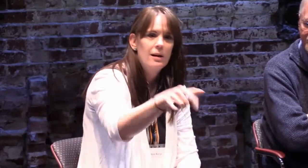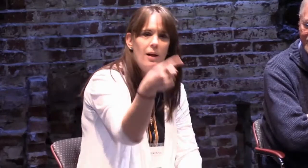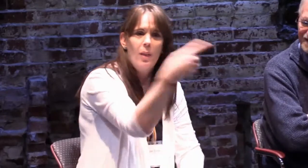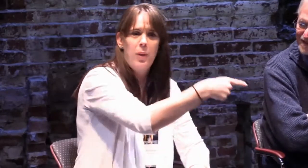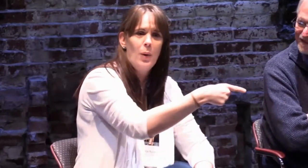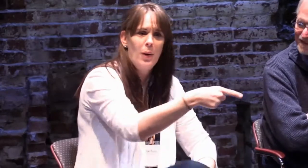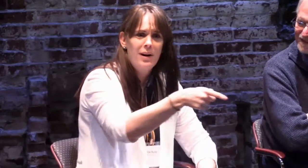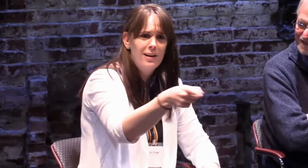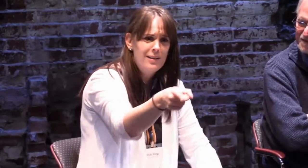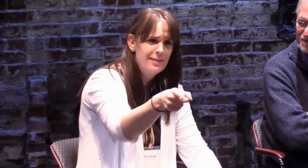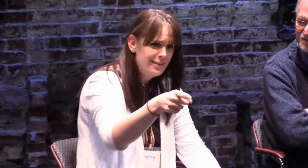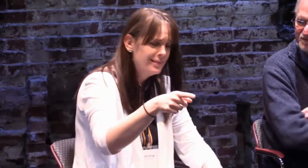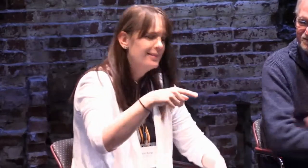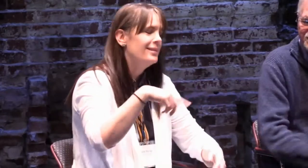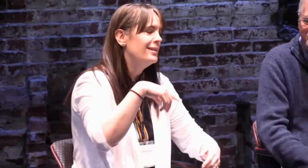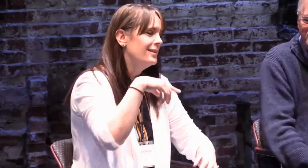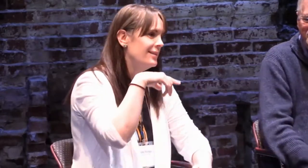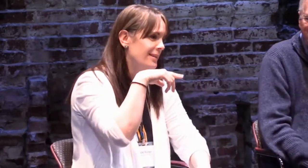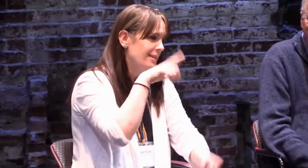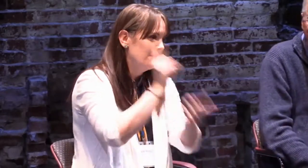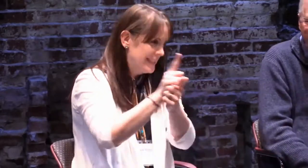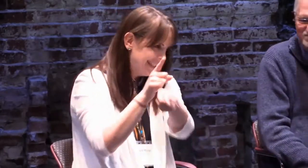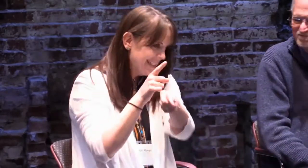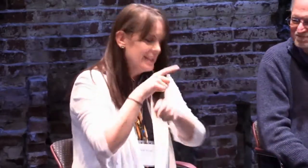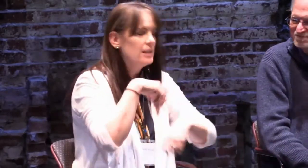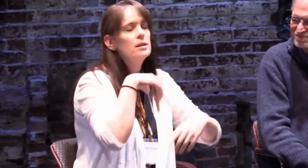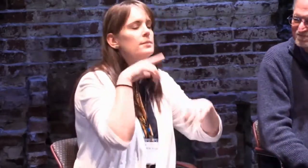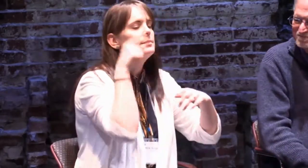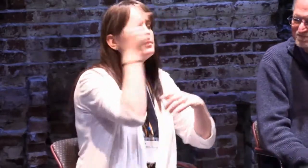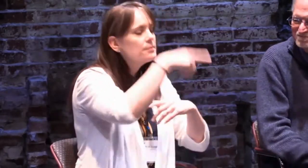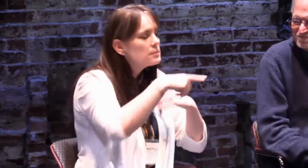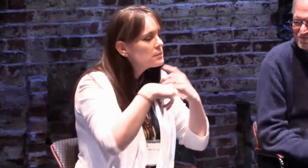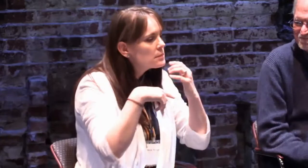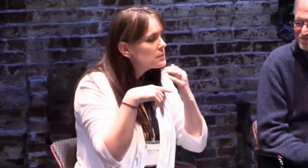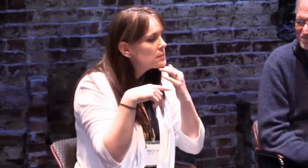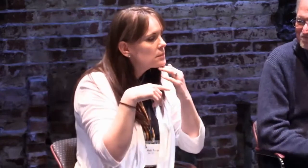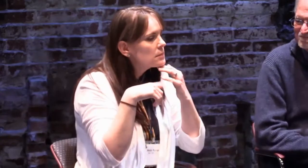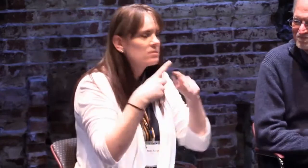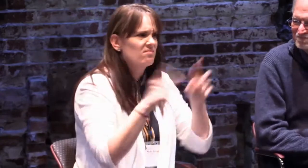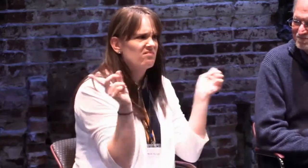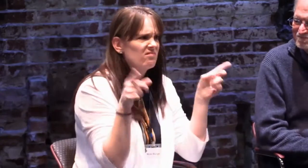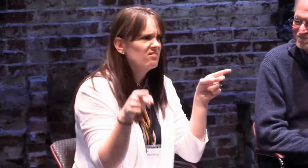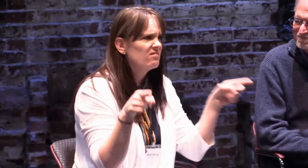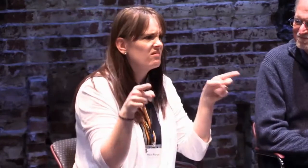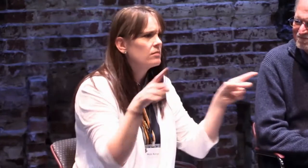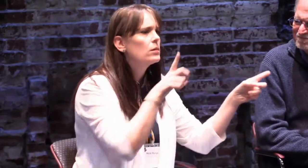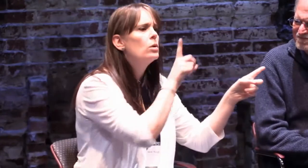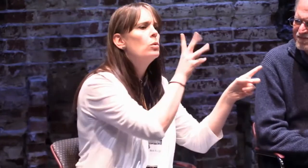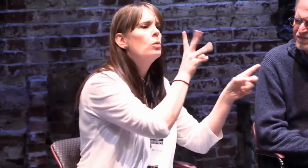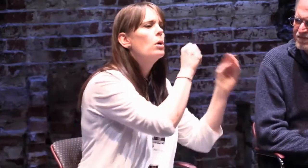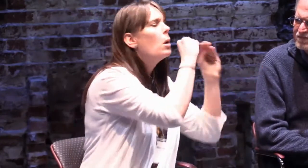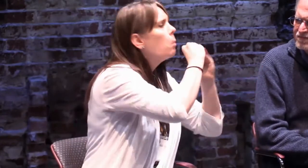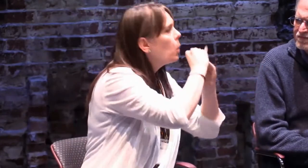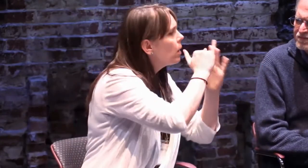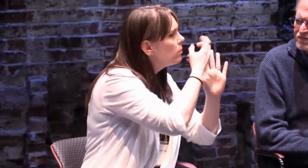and the launch pad was Deaf West Theatre that allowed me, then, to begin doing work with NTD as an artist.